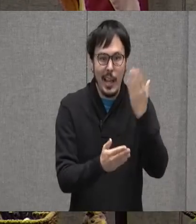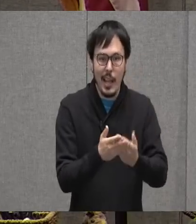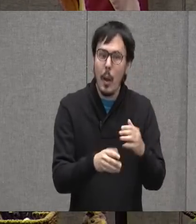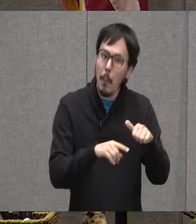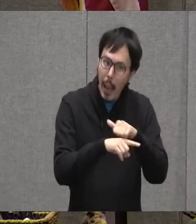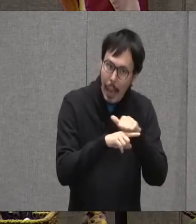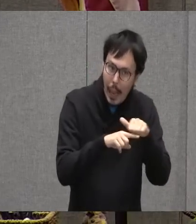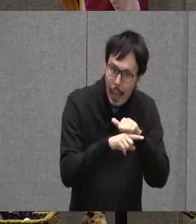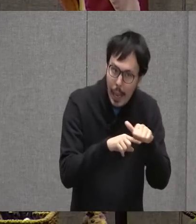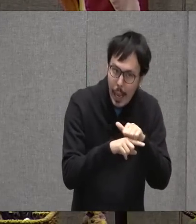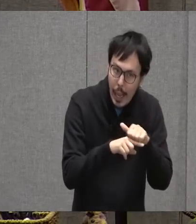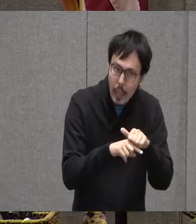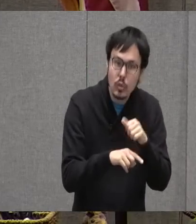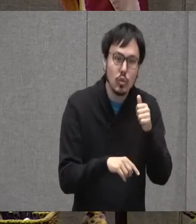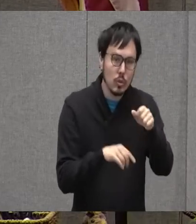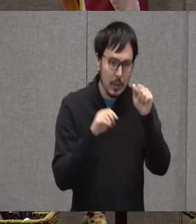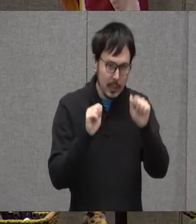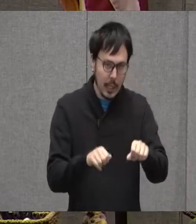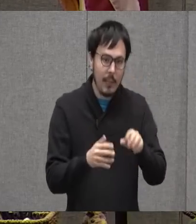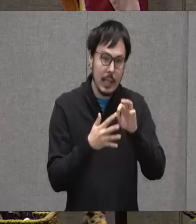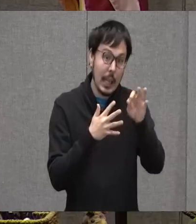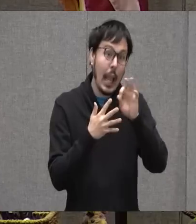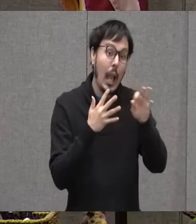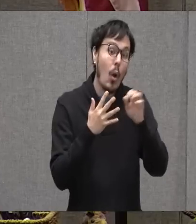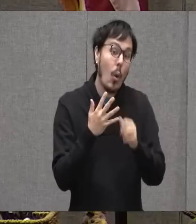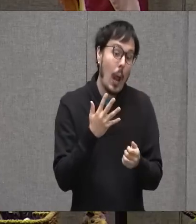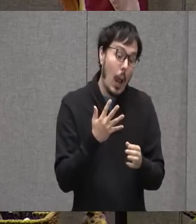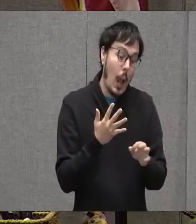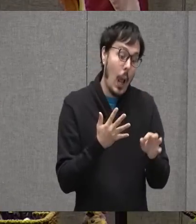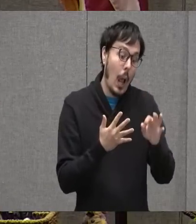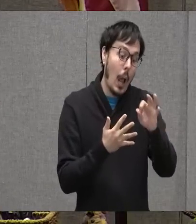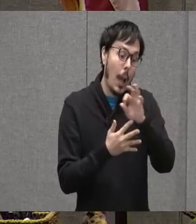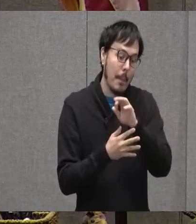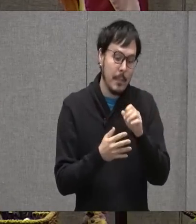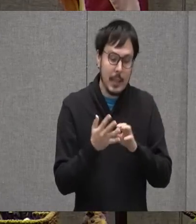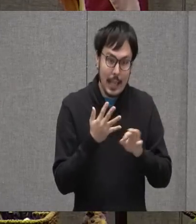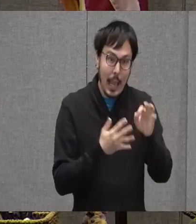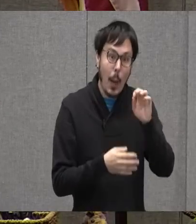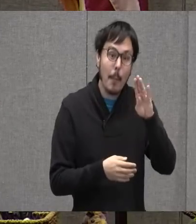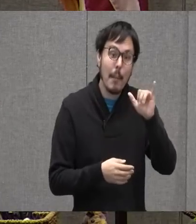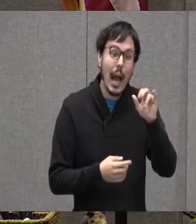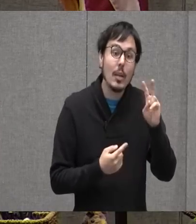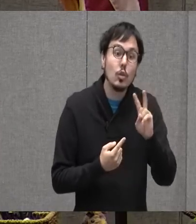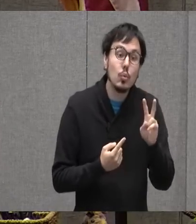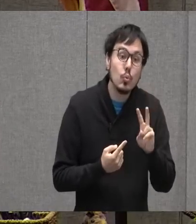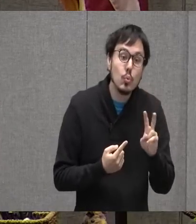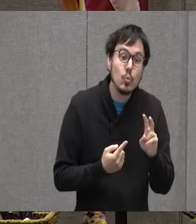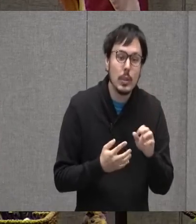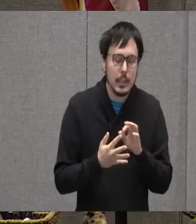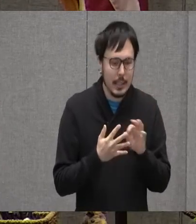you can count up, you can count by twos. You can remember that number,